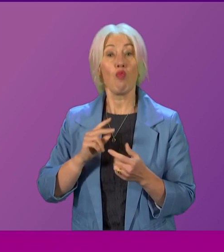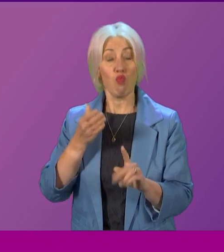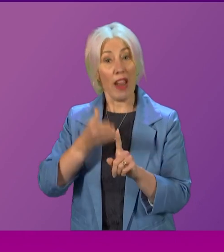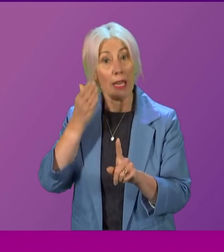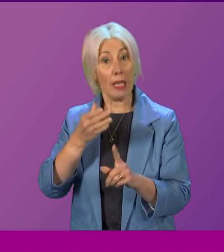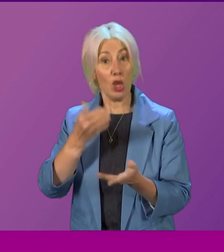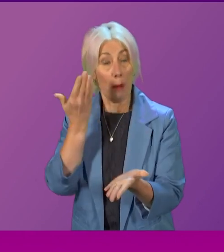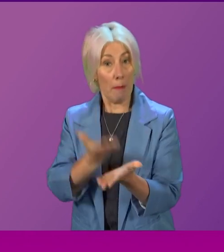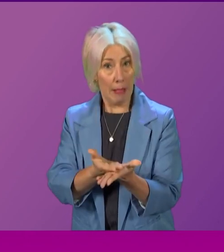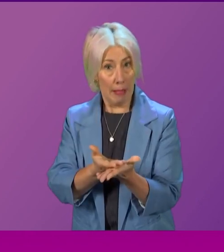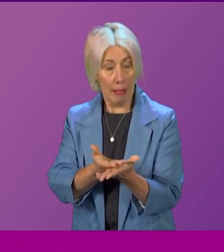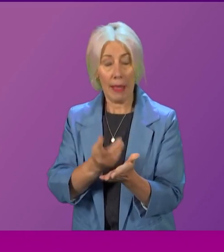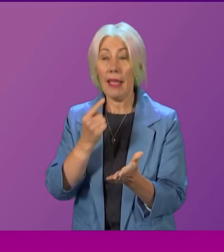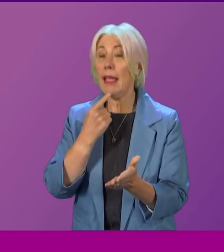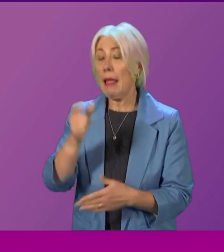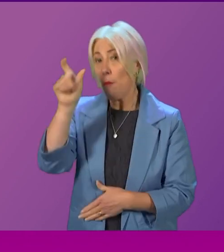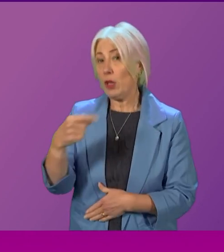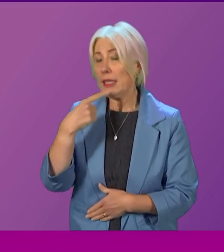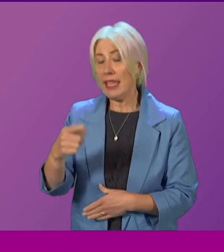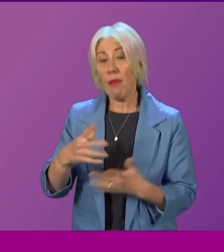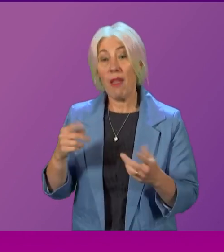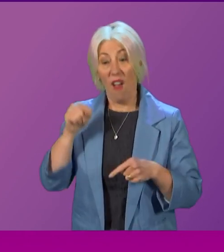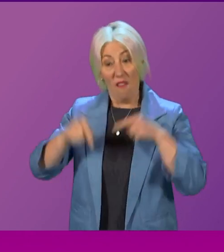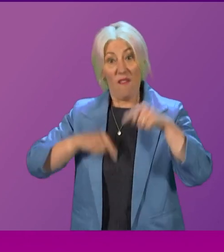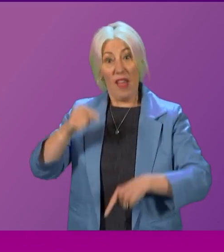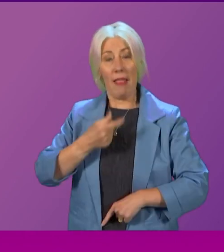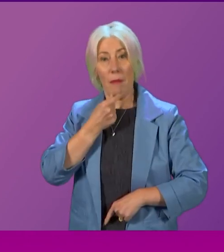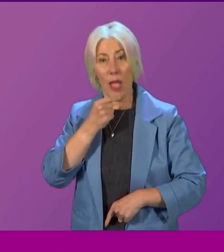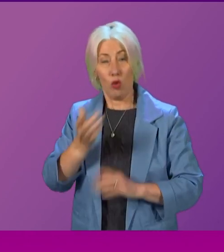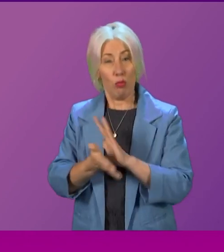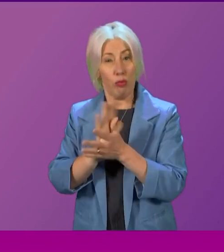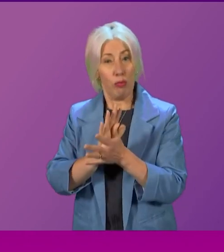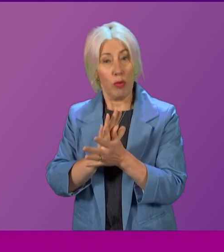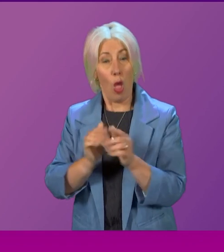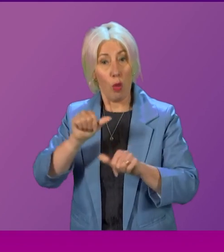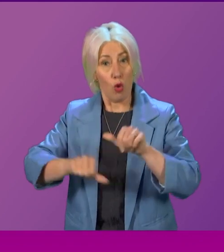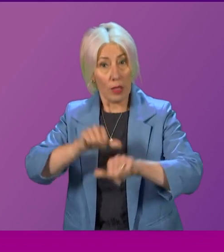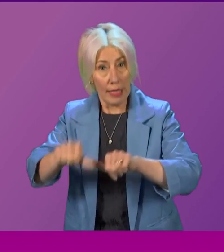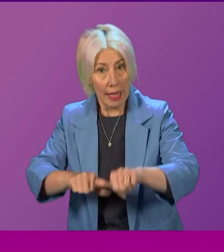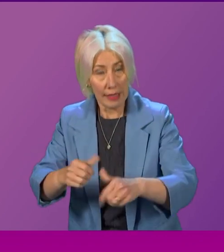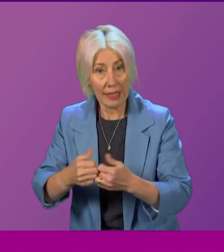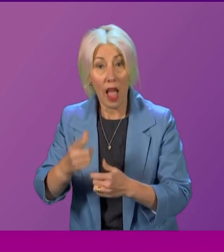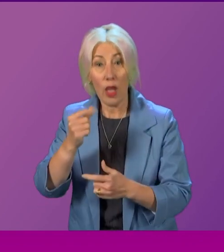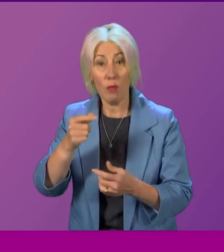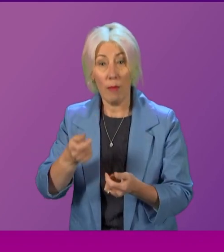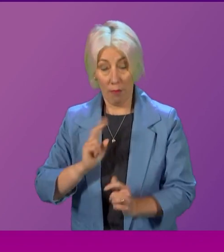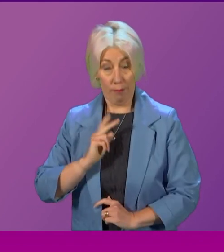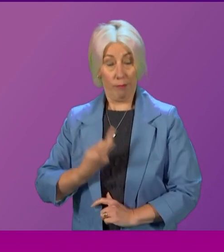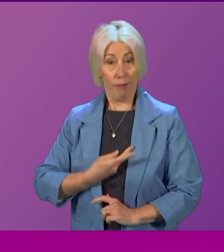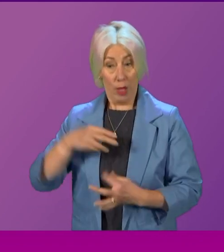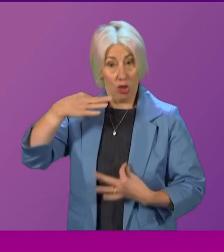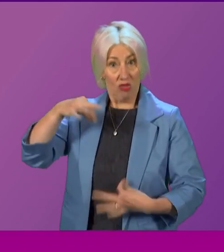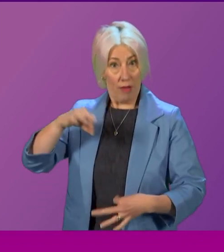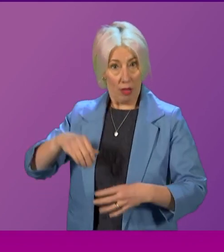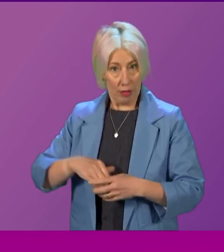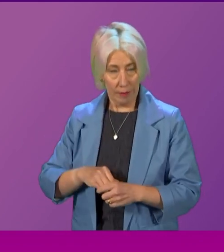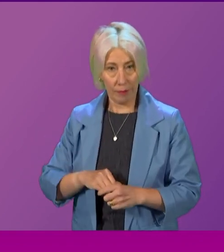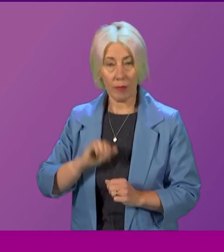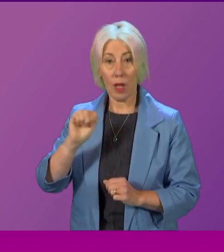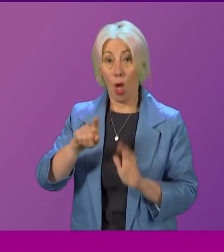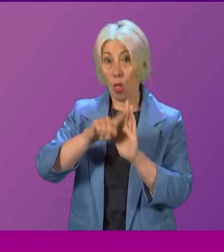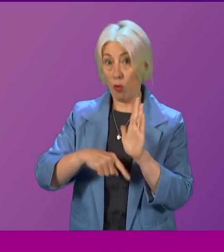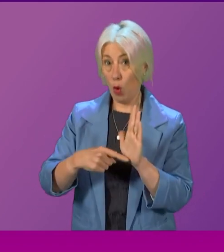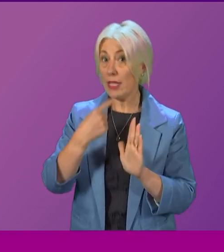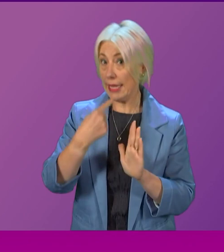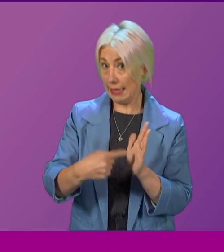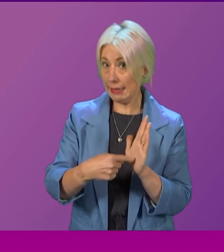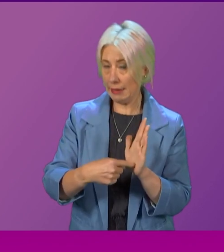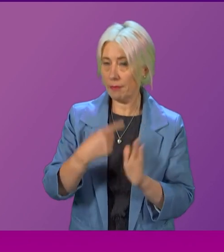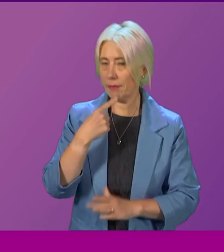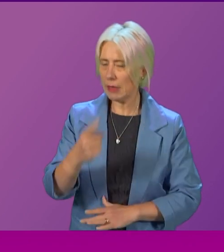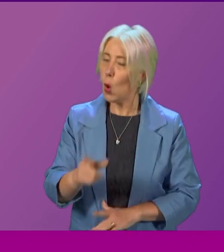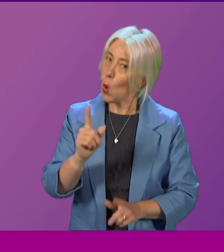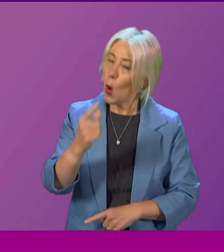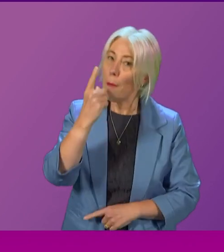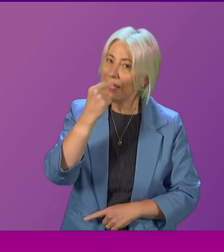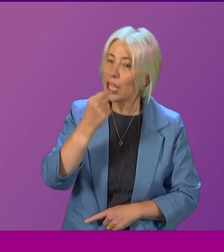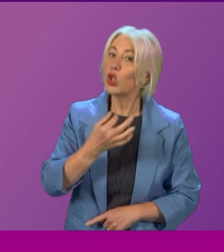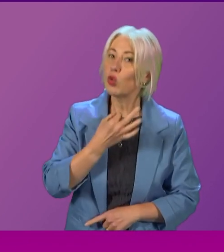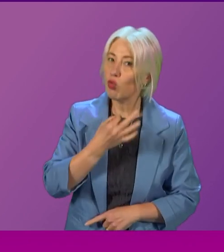“This presents potential risks to the safety of